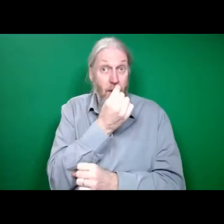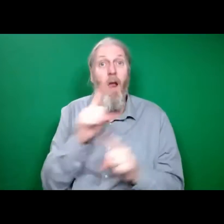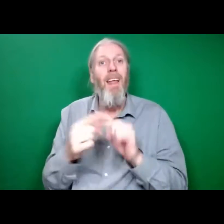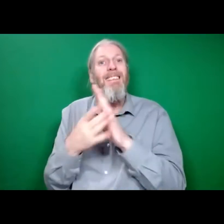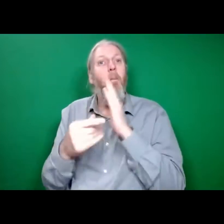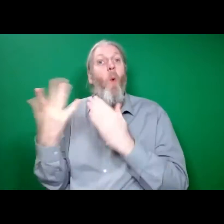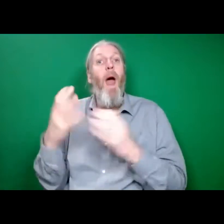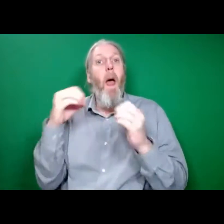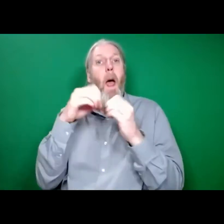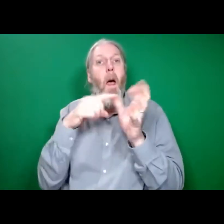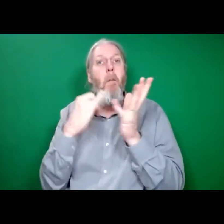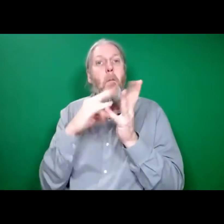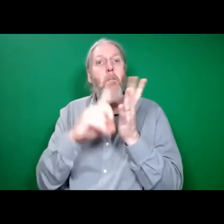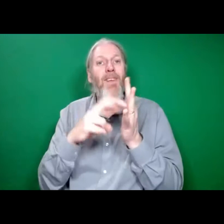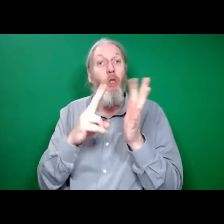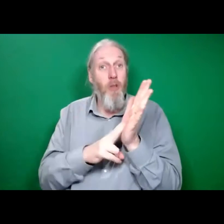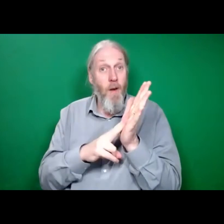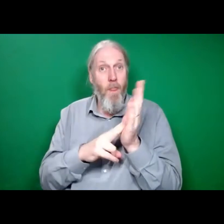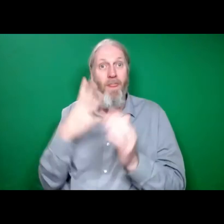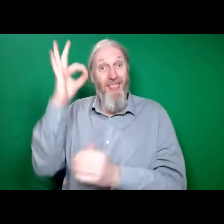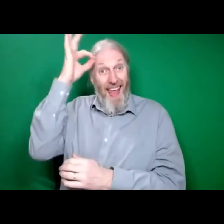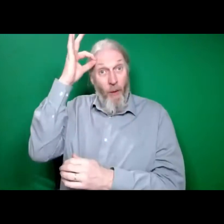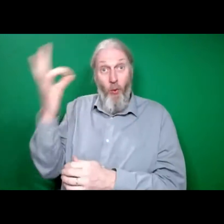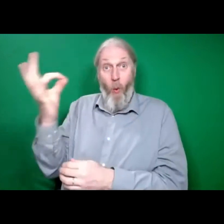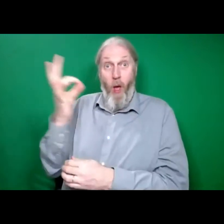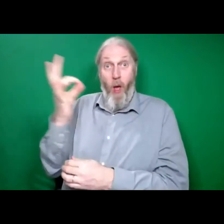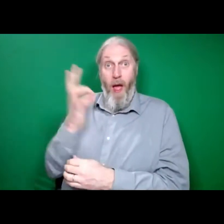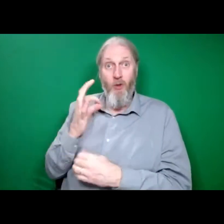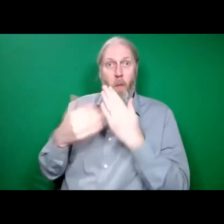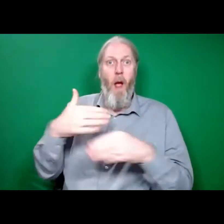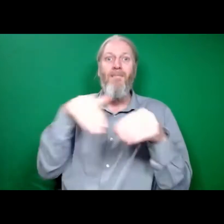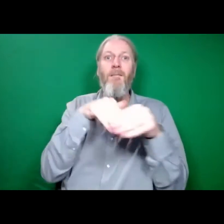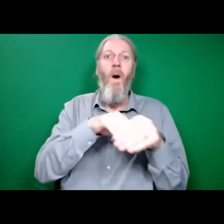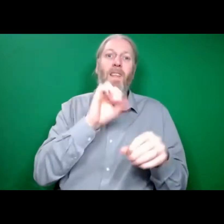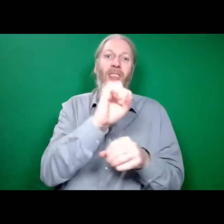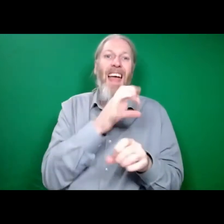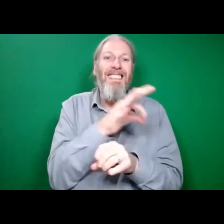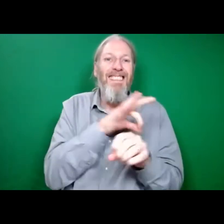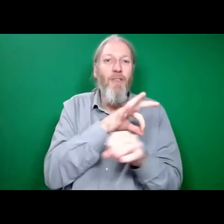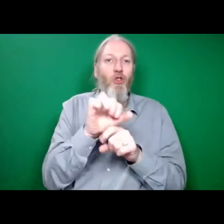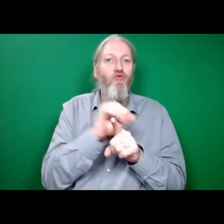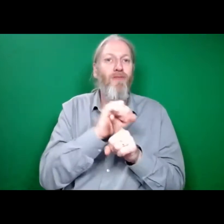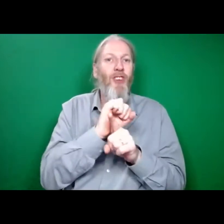Can I just encourage people to upvote on the Q&A. We probably have more questions than we are going to be